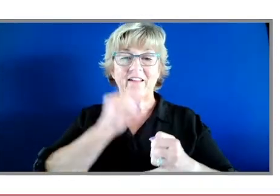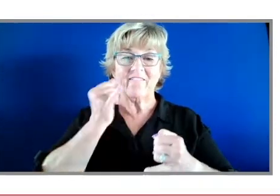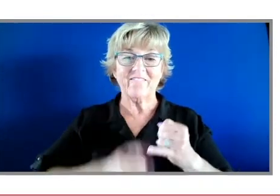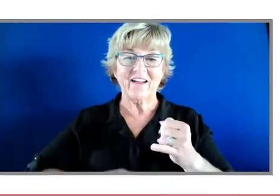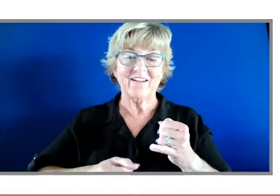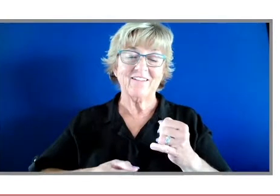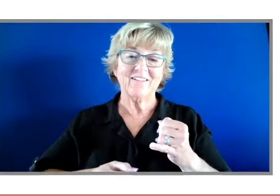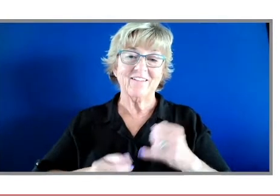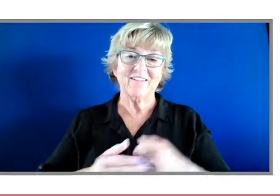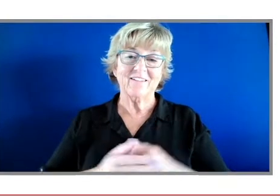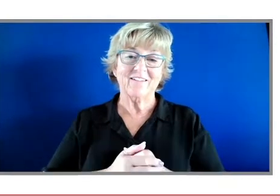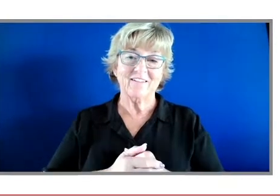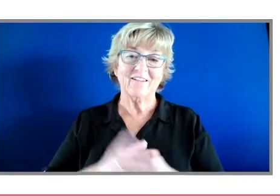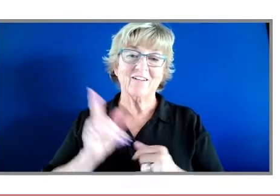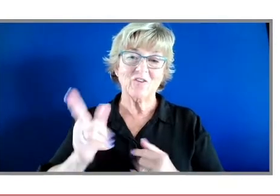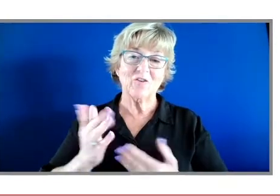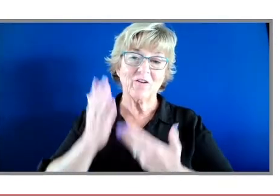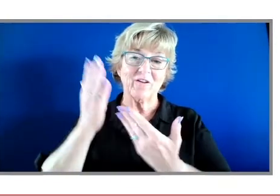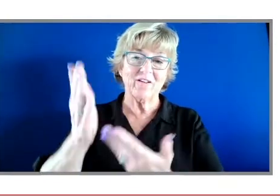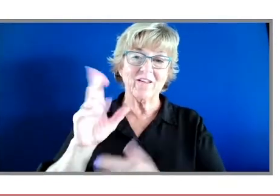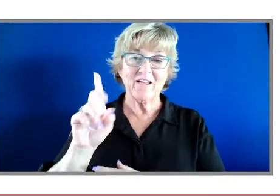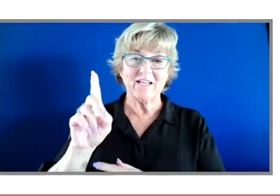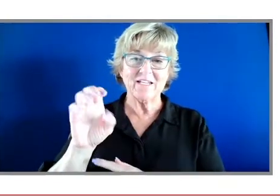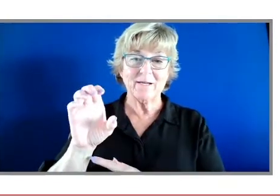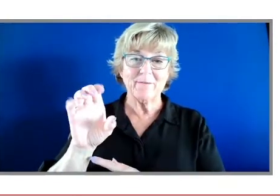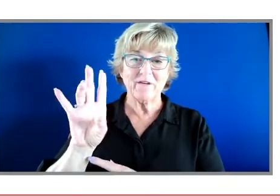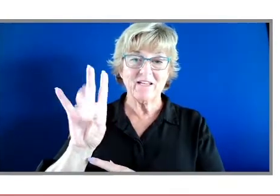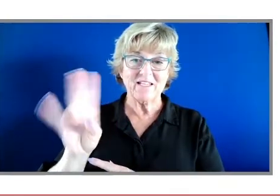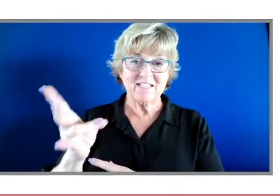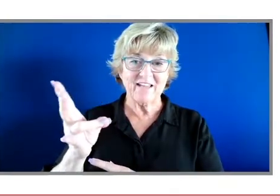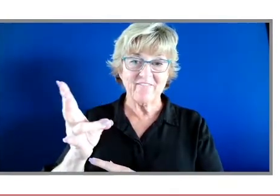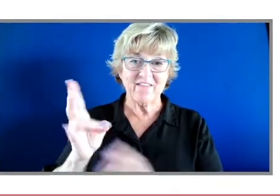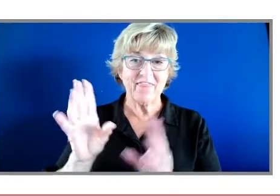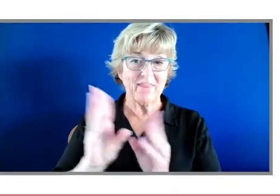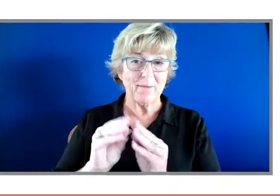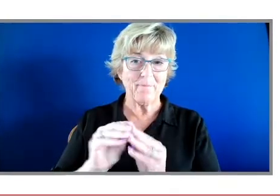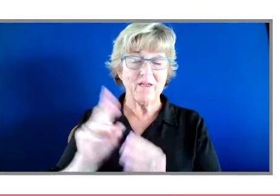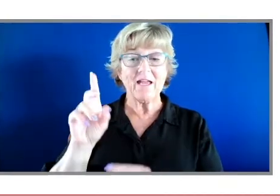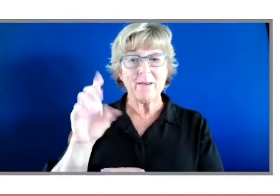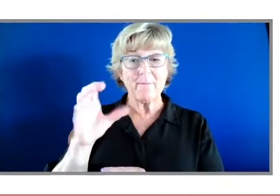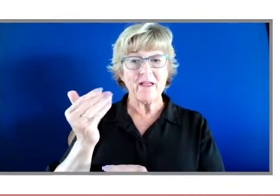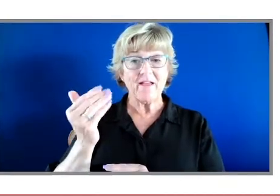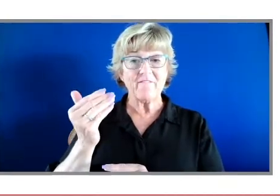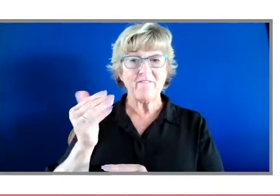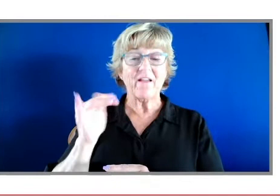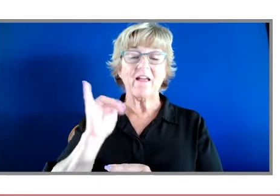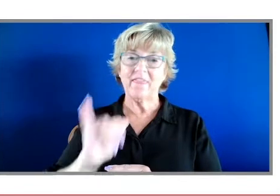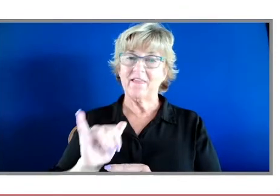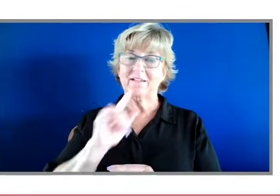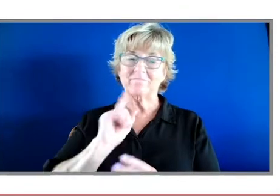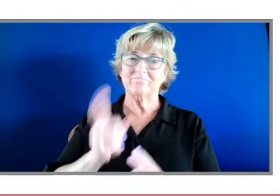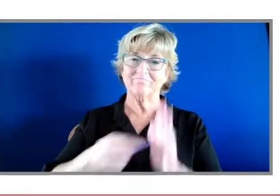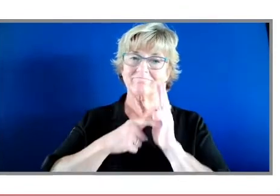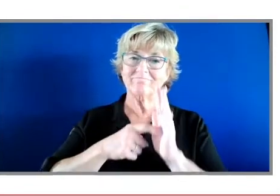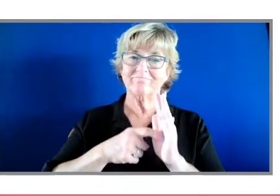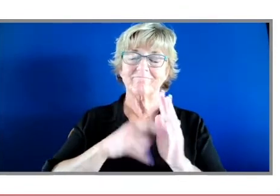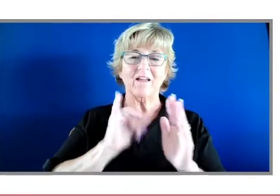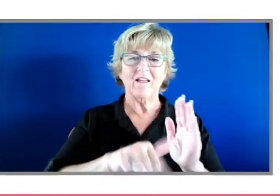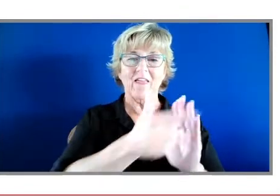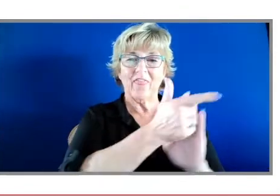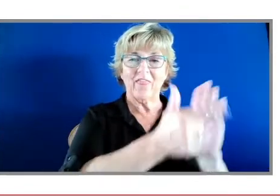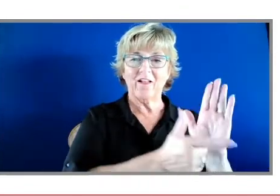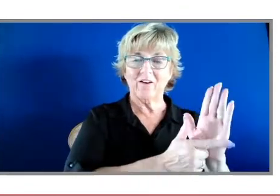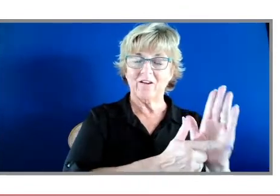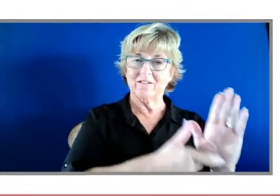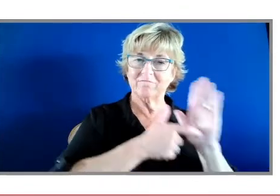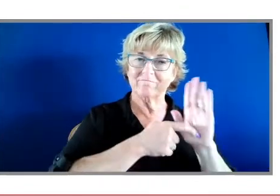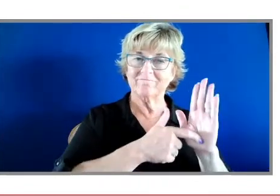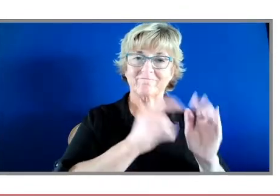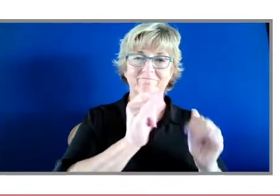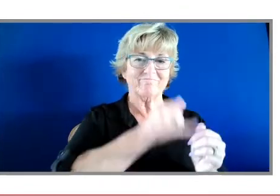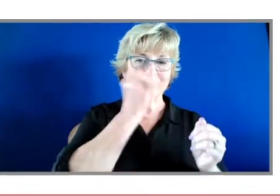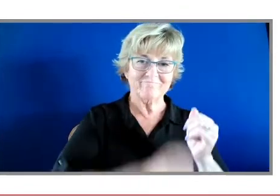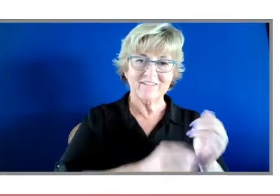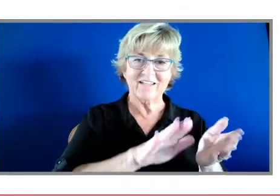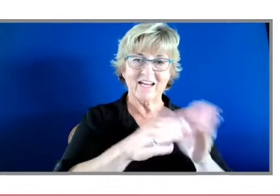Studio: To adopt finally and at their December 7 meeting and December 15 is the statutory deadline that the state has has